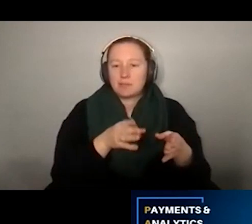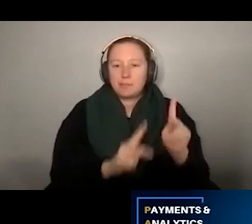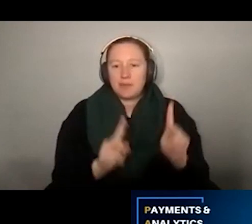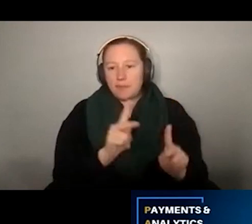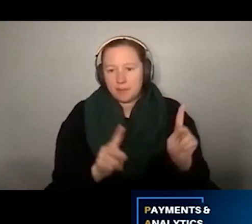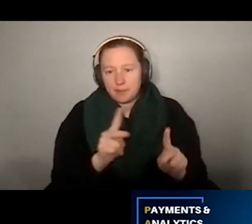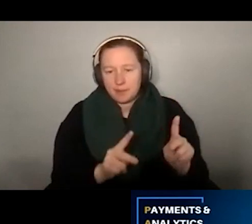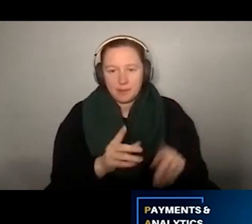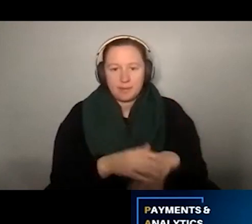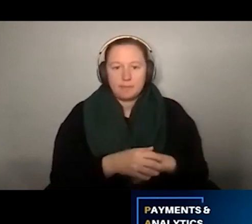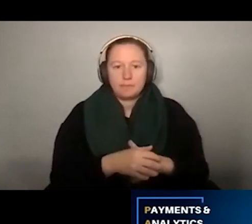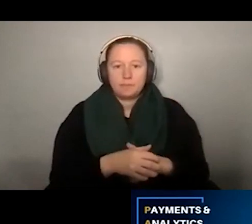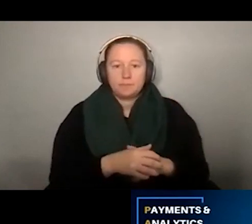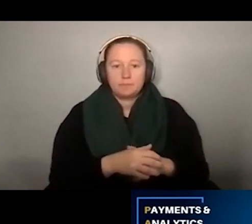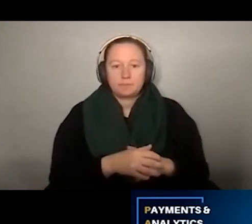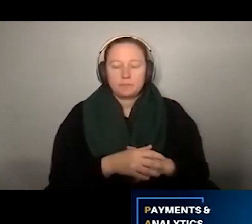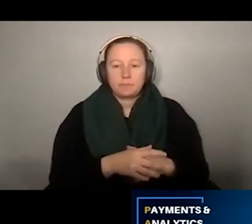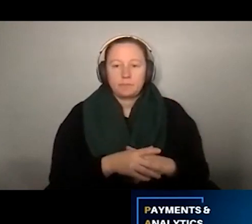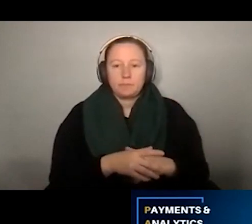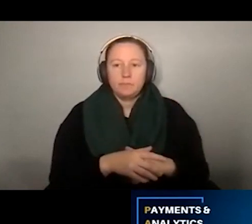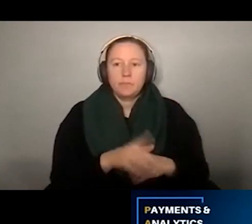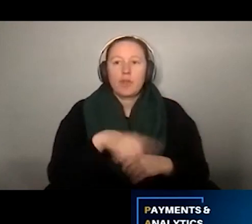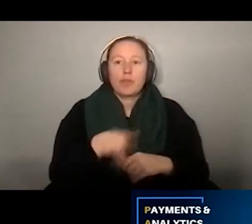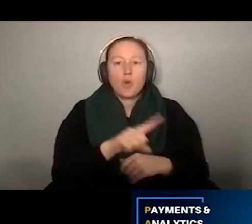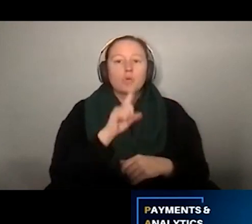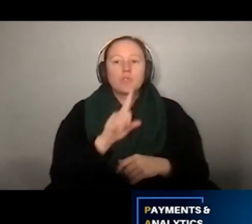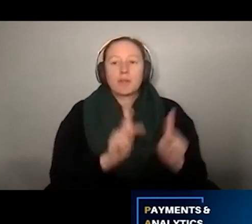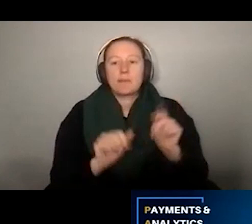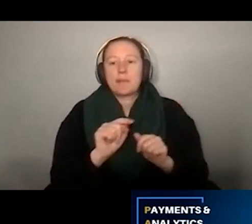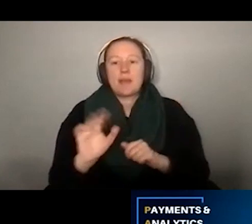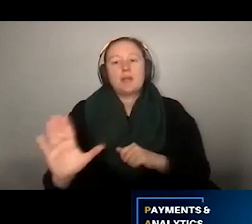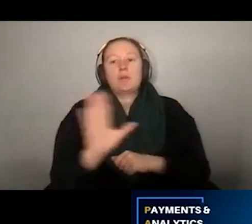Those are the individuals at your organization that have been authorized